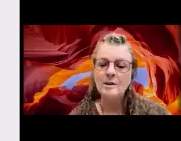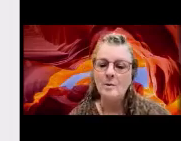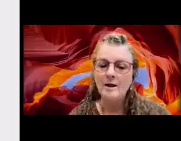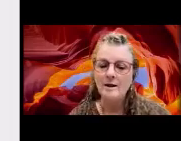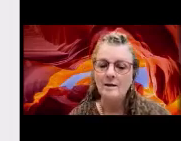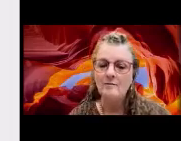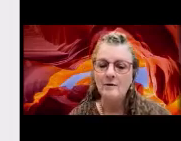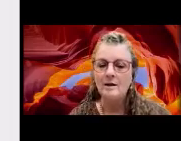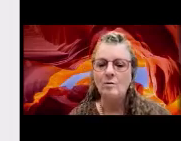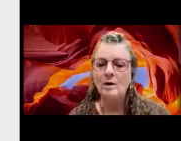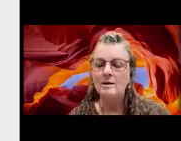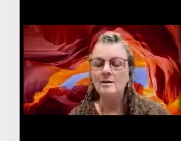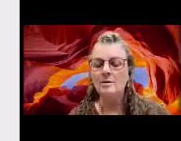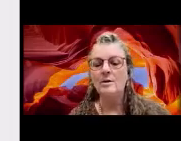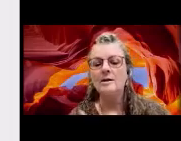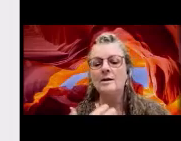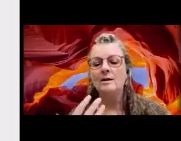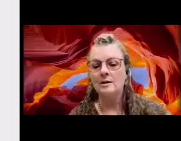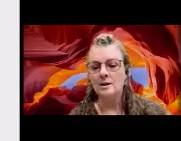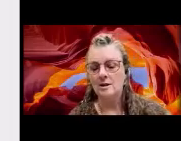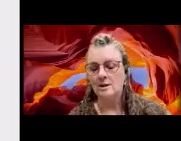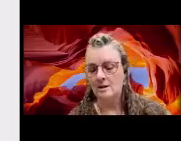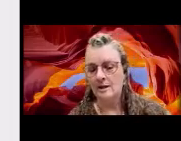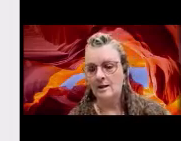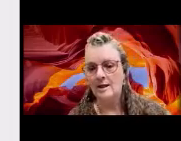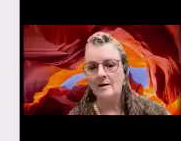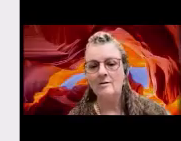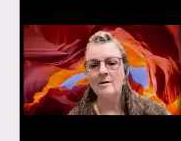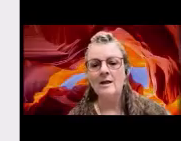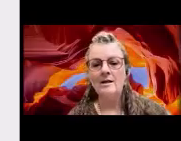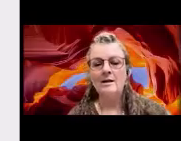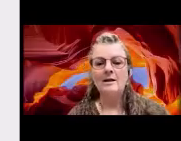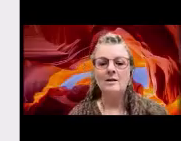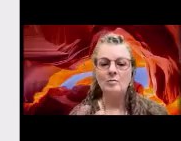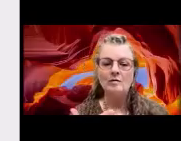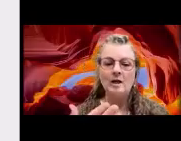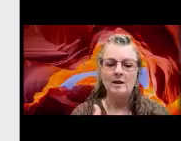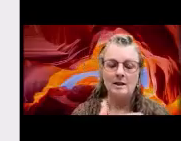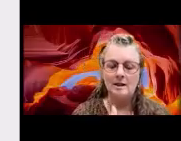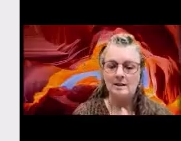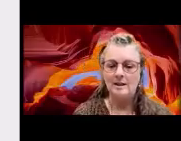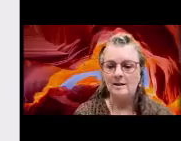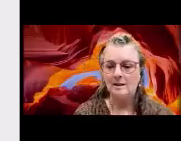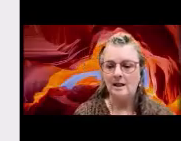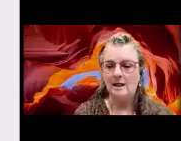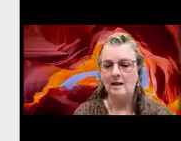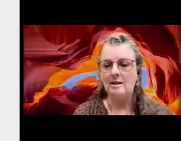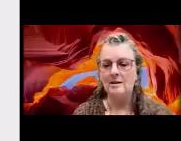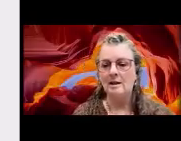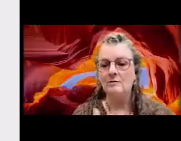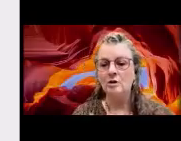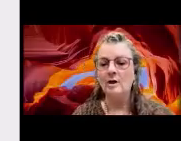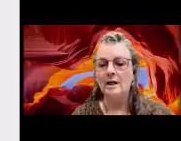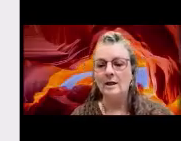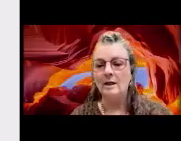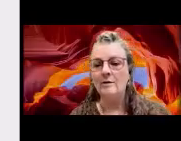responding very well to what the clinician is laying down. He's moving on to his next thing instead of joining and if you